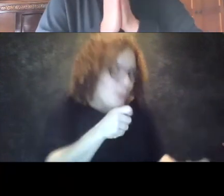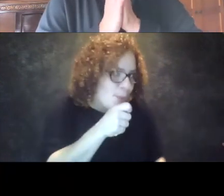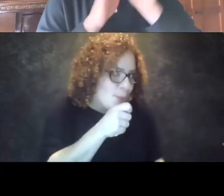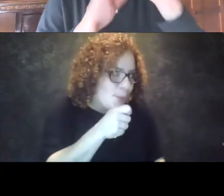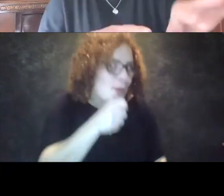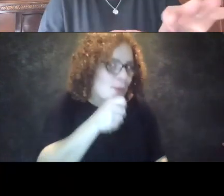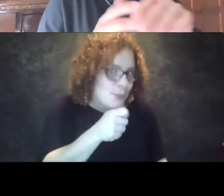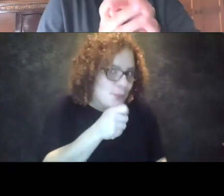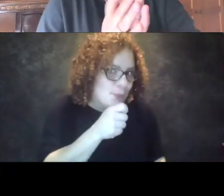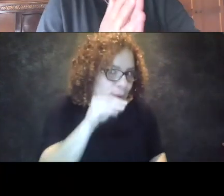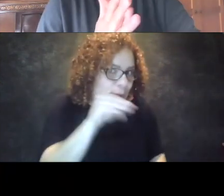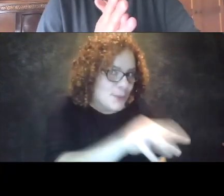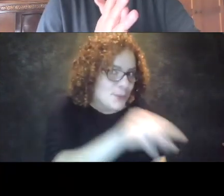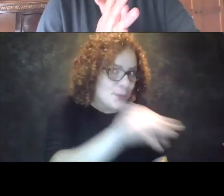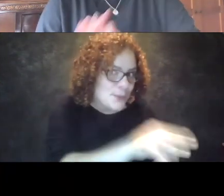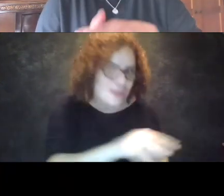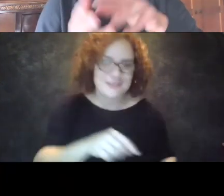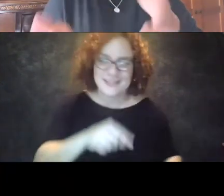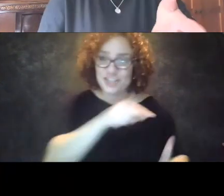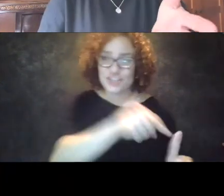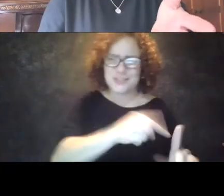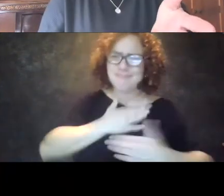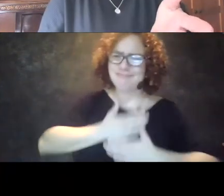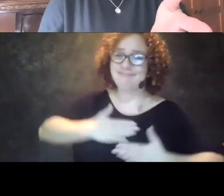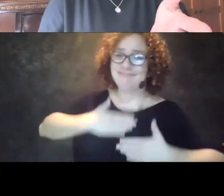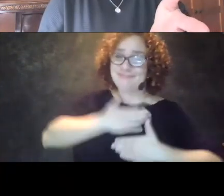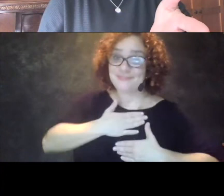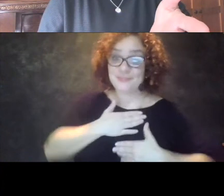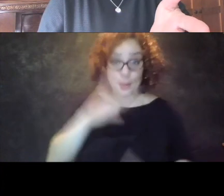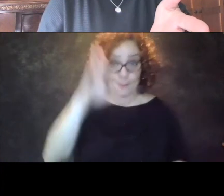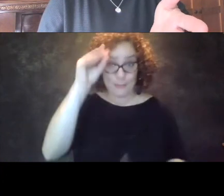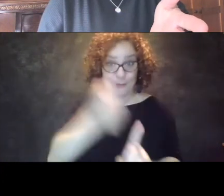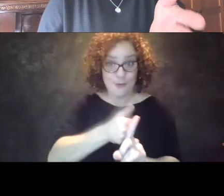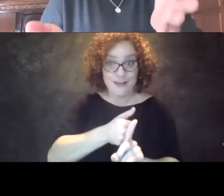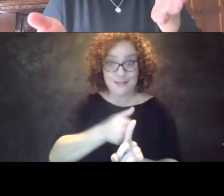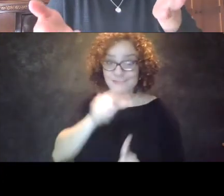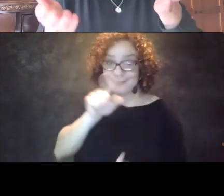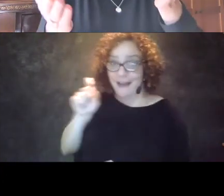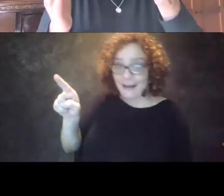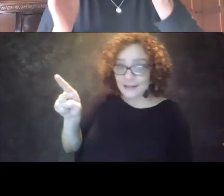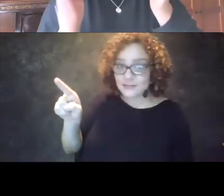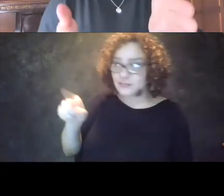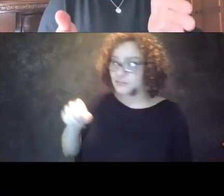her. She's clearly having a good time and then the boy has a question. Is that Melissa